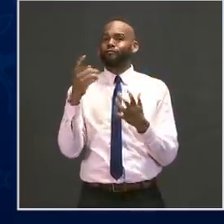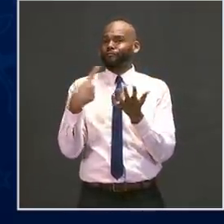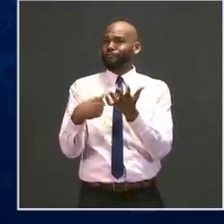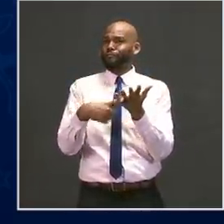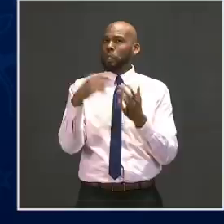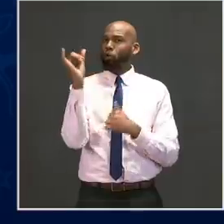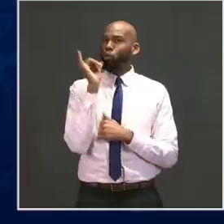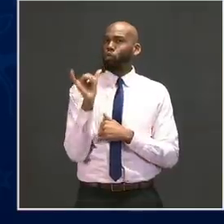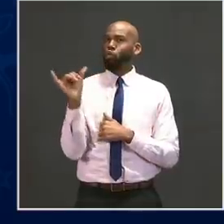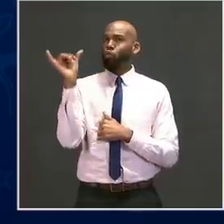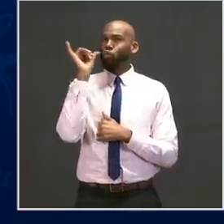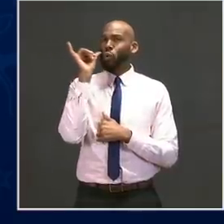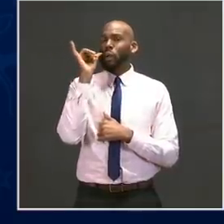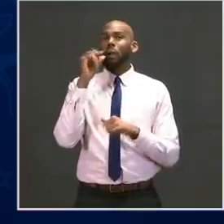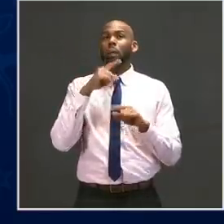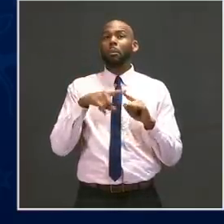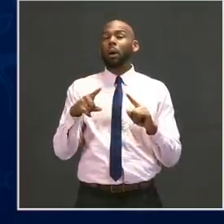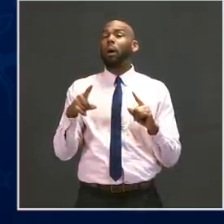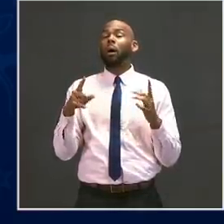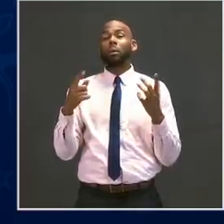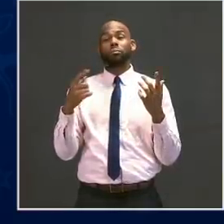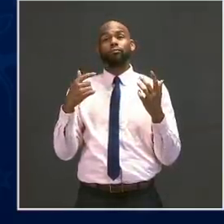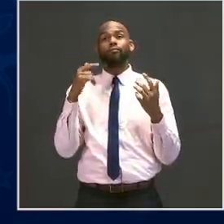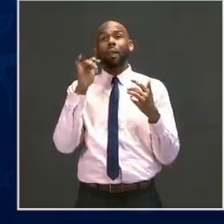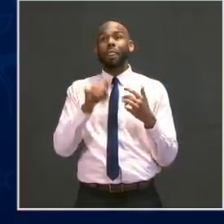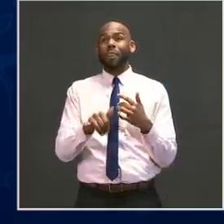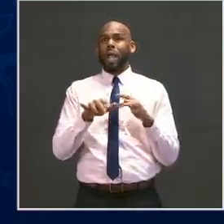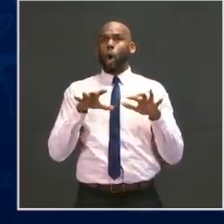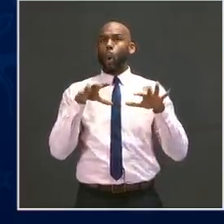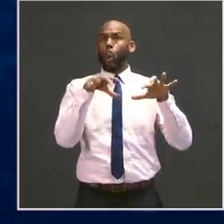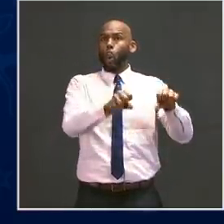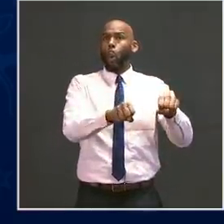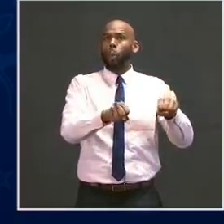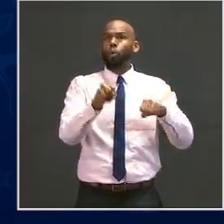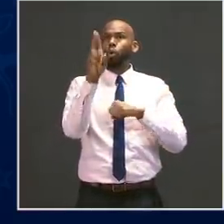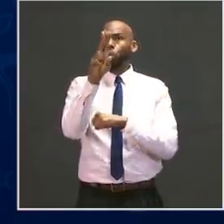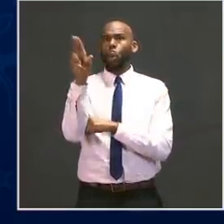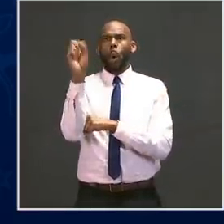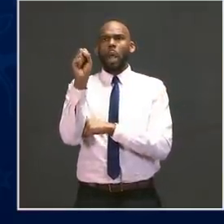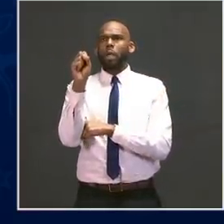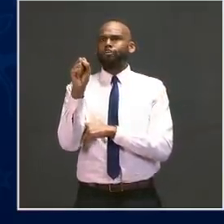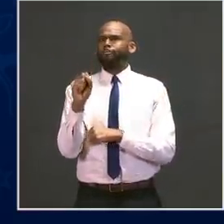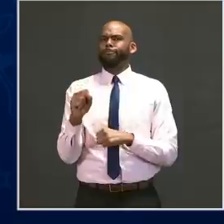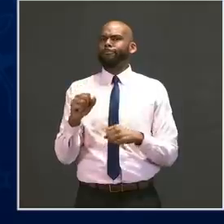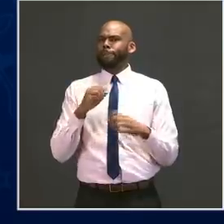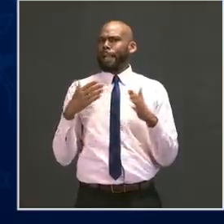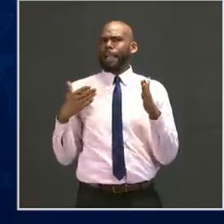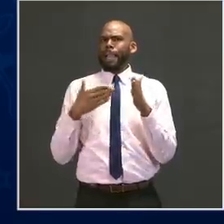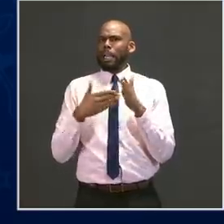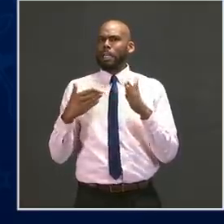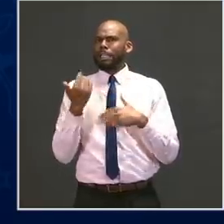But as we said immediately on reports of the coup: The United States opposes any attempts to alter the outcome of recent elections